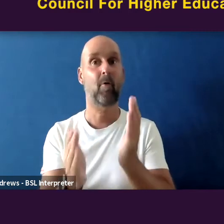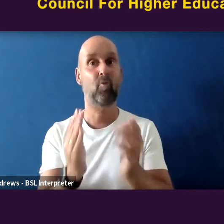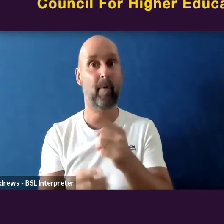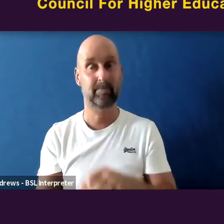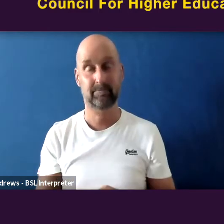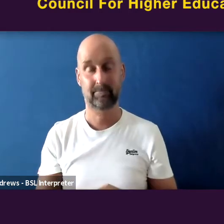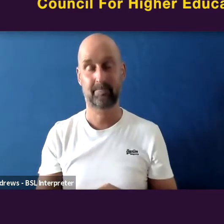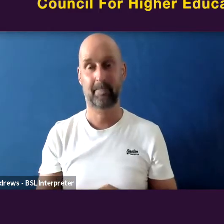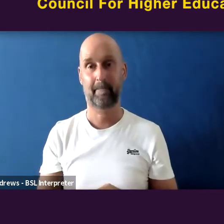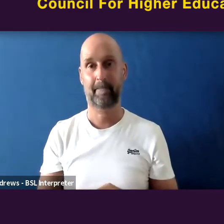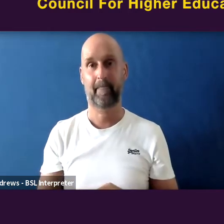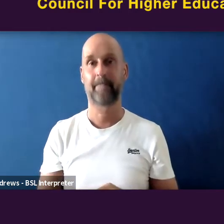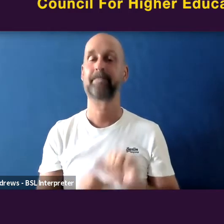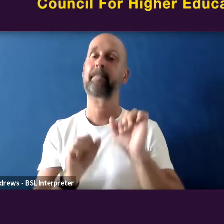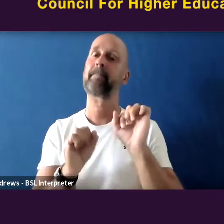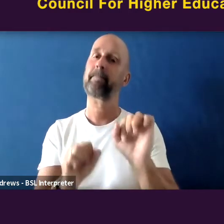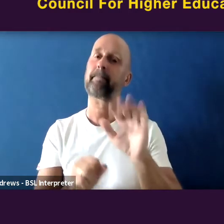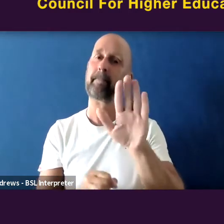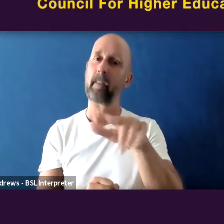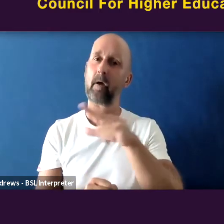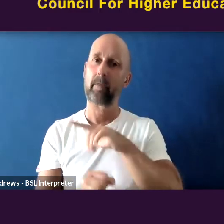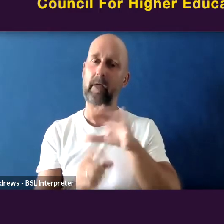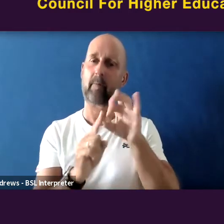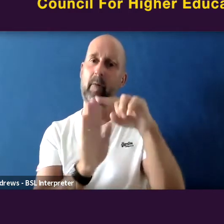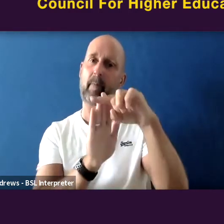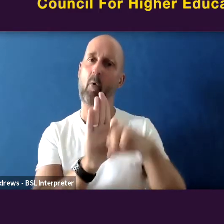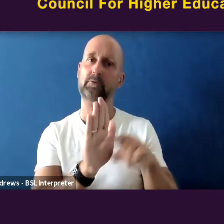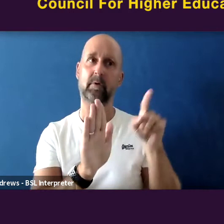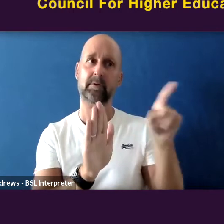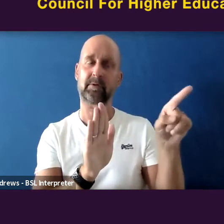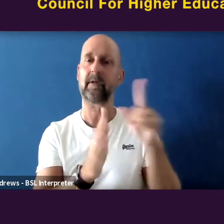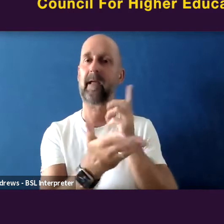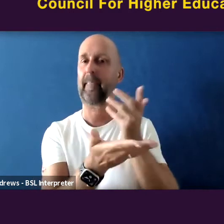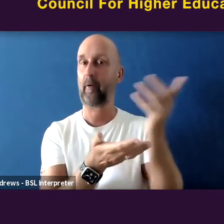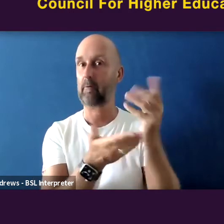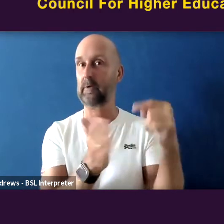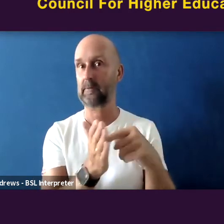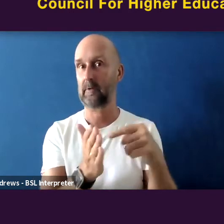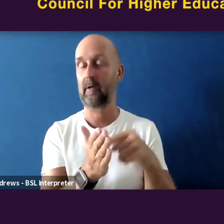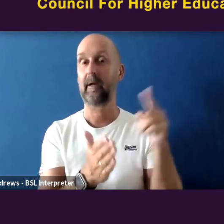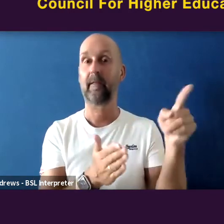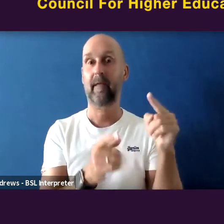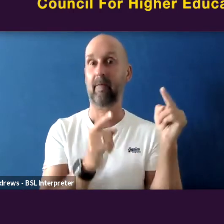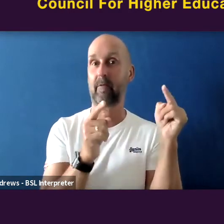Drawing your attention to these proposals in the consultation threaten to make studying creative